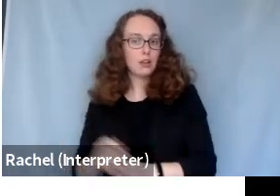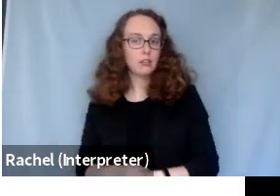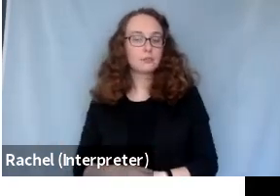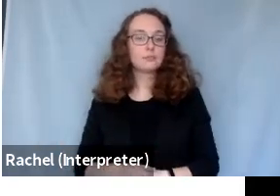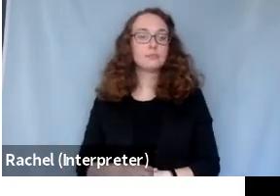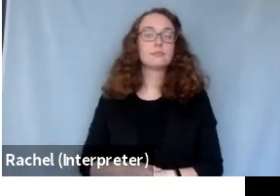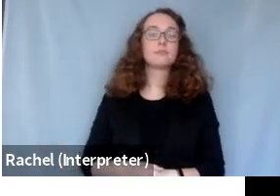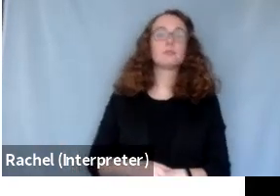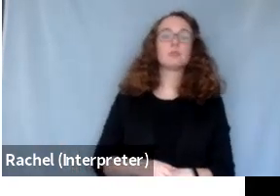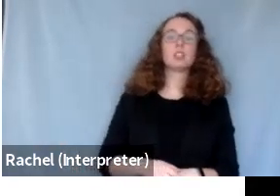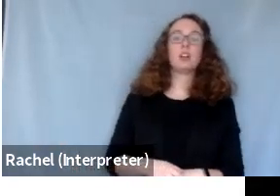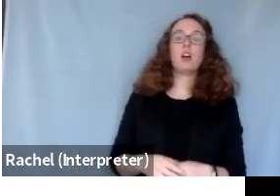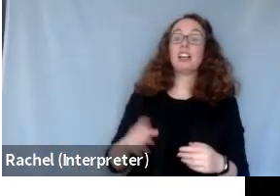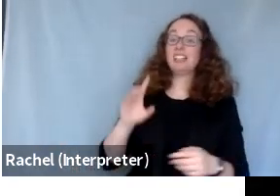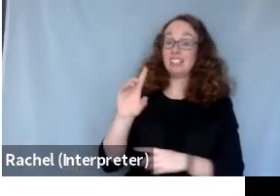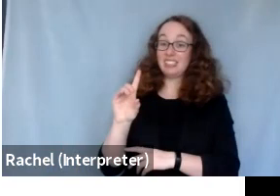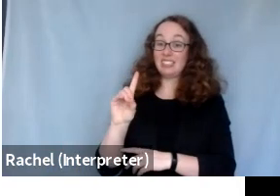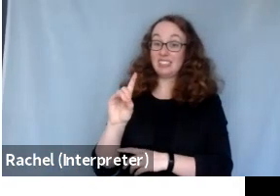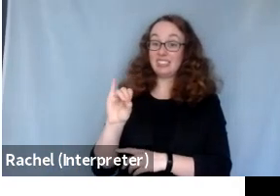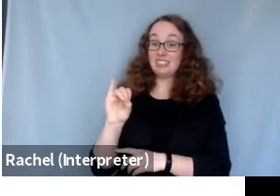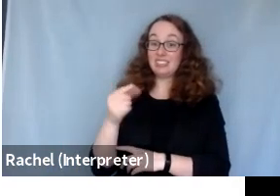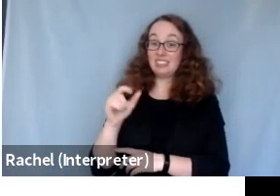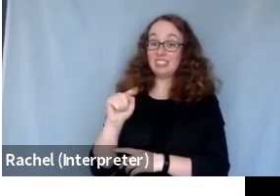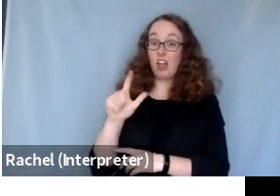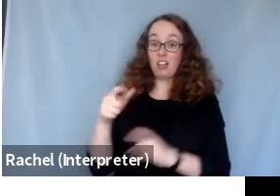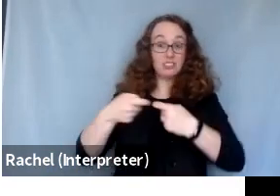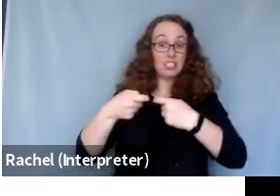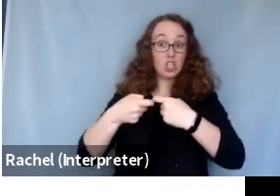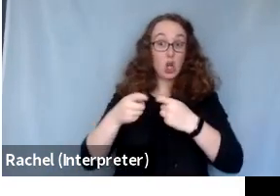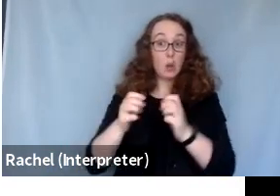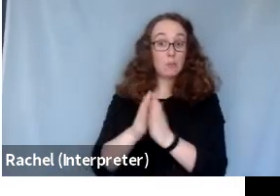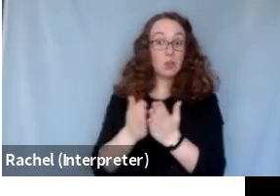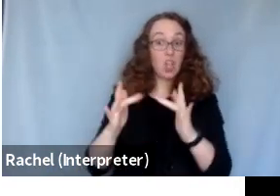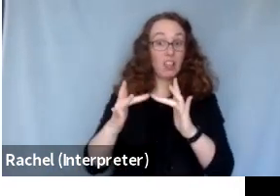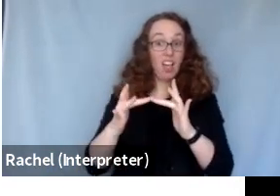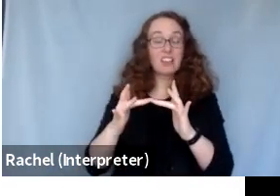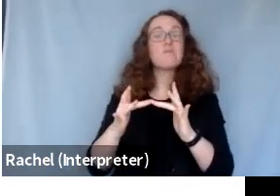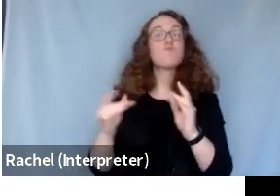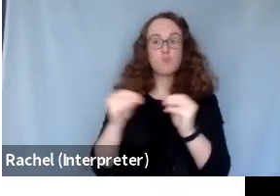a bigger ratio this semester than we've ever seen before and primarily